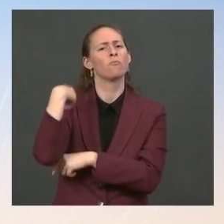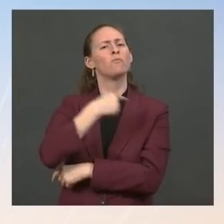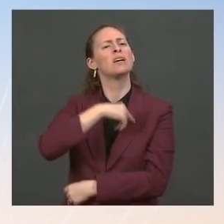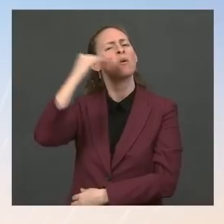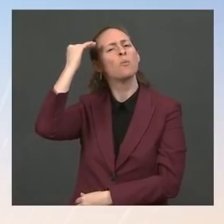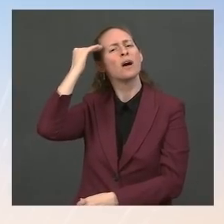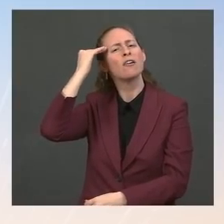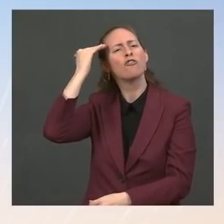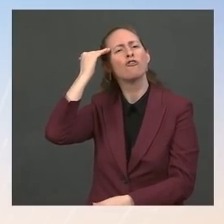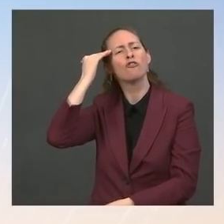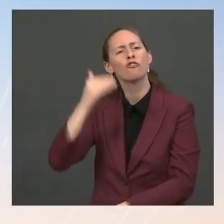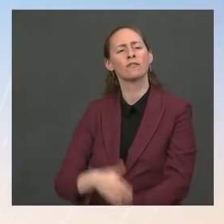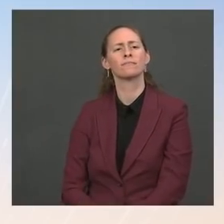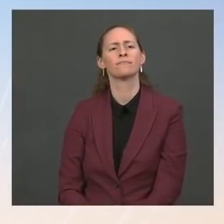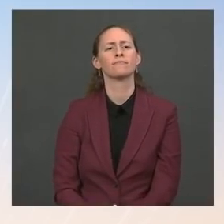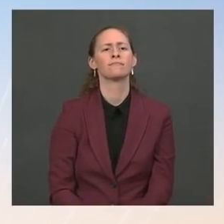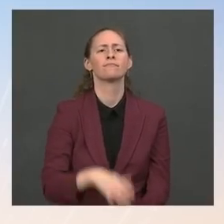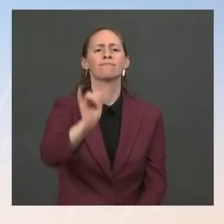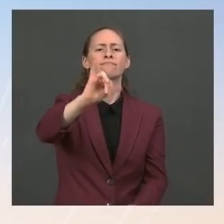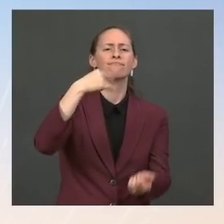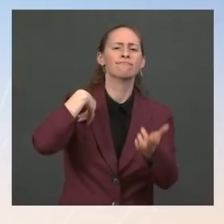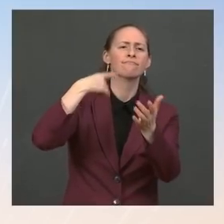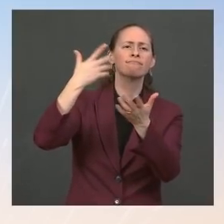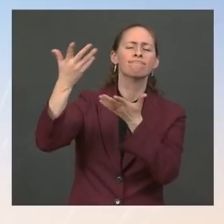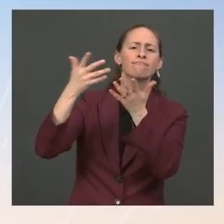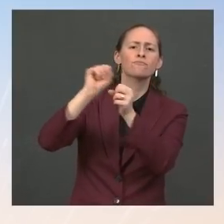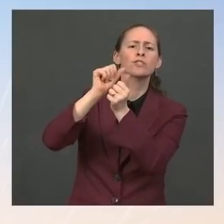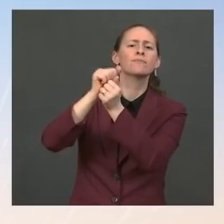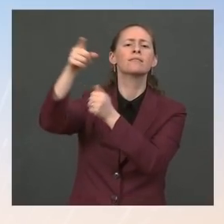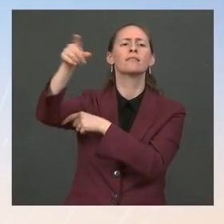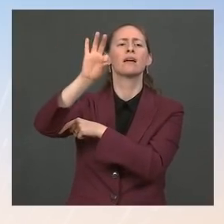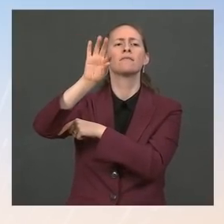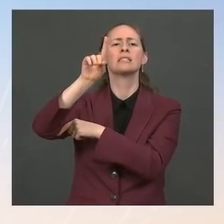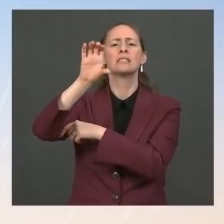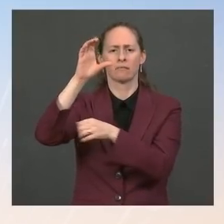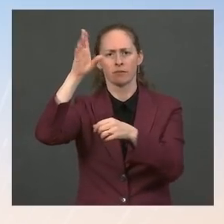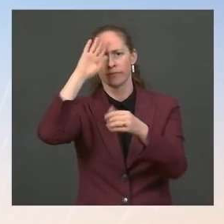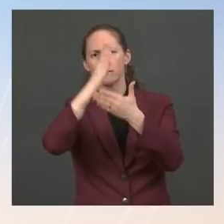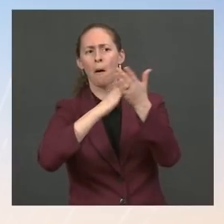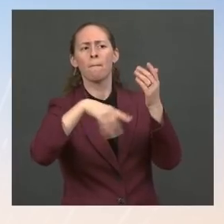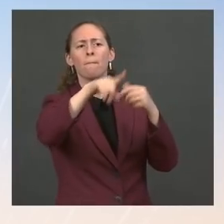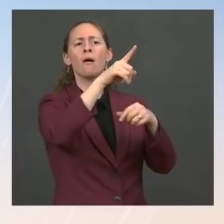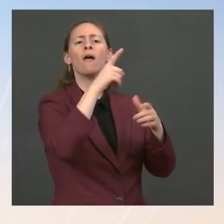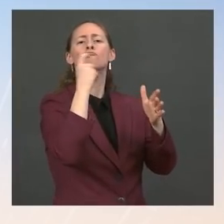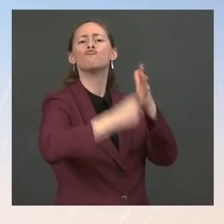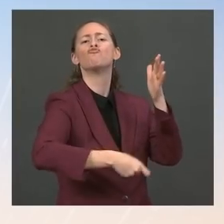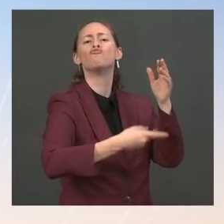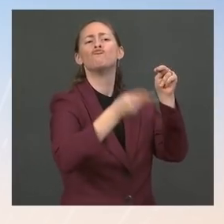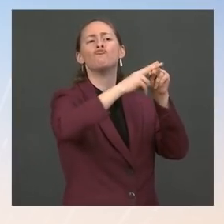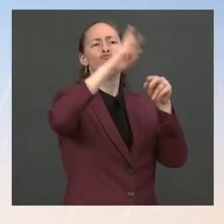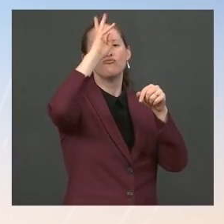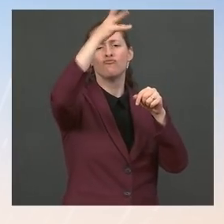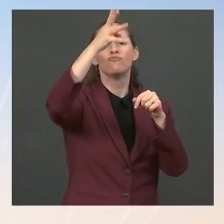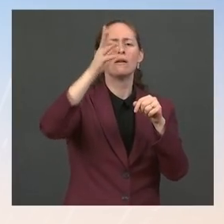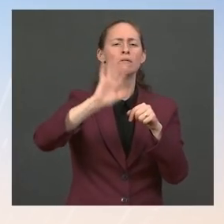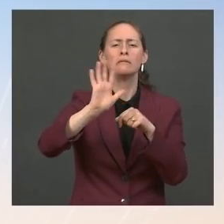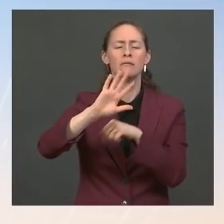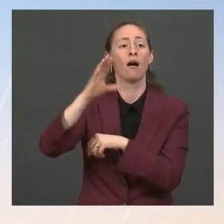are engaging with countries and entities abroad, like OPEC, on increasing supply; and we're looking at a range of options we have at our disposal.